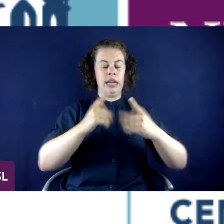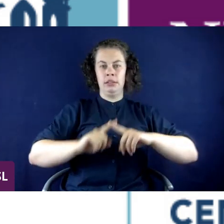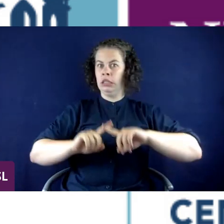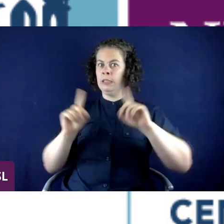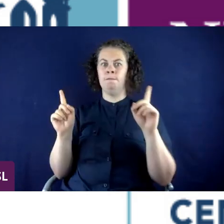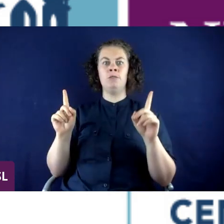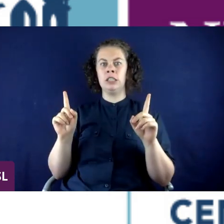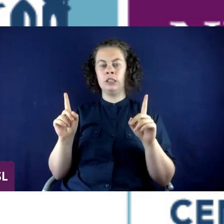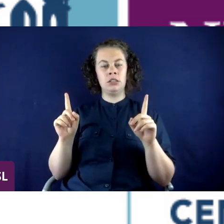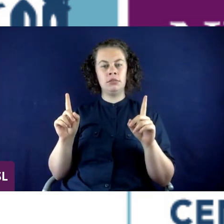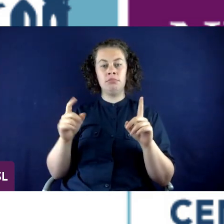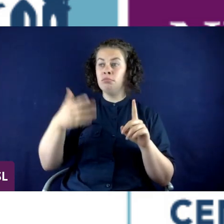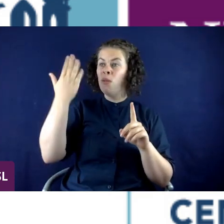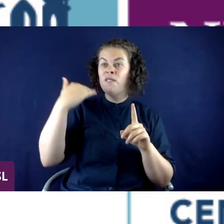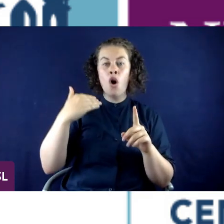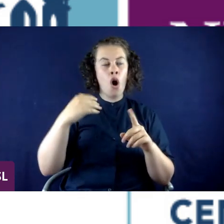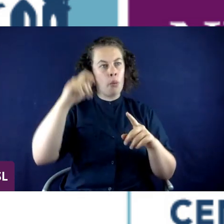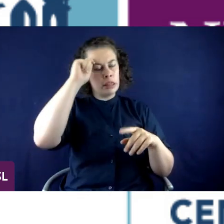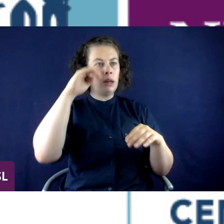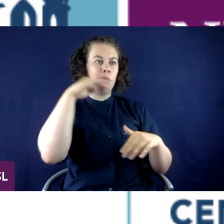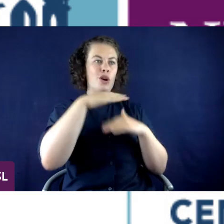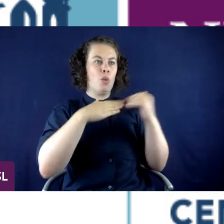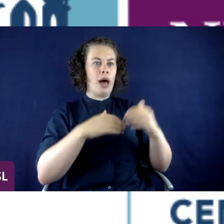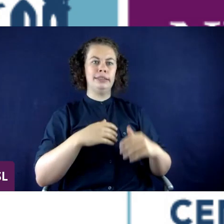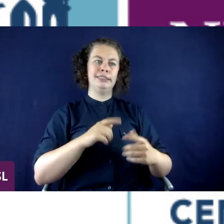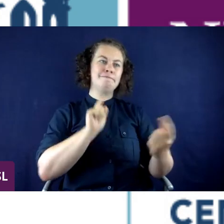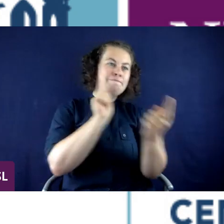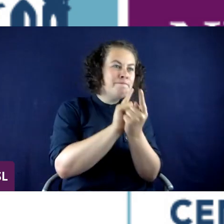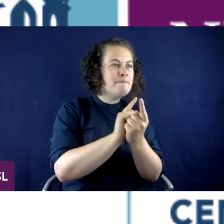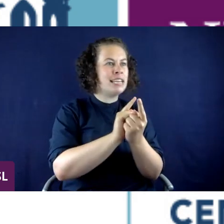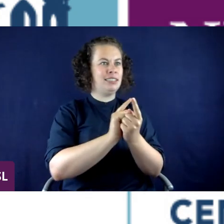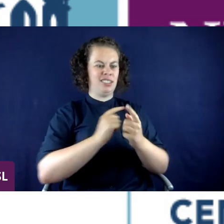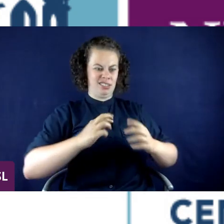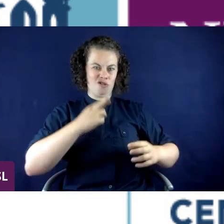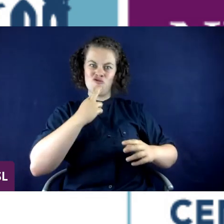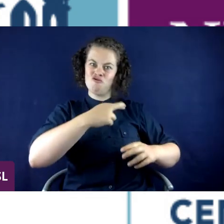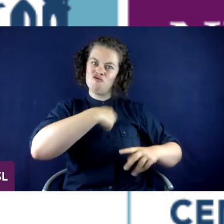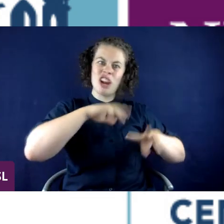, we also see the merging of the space is even more.